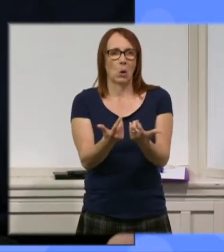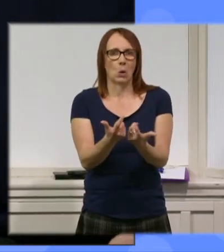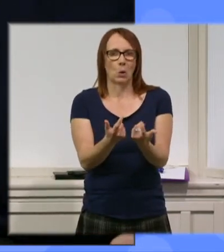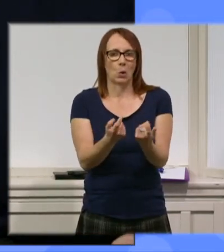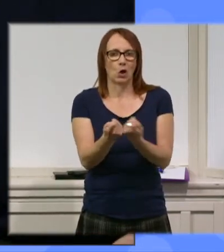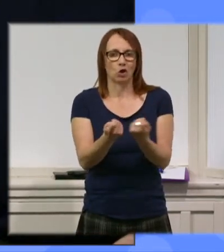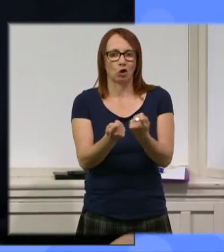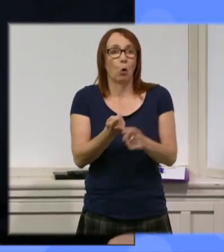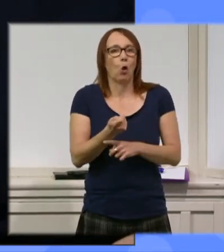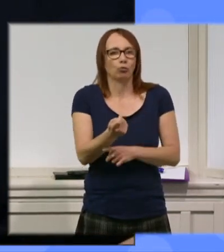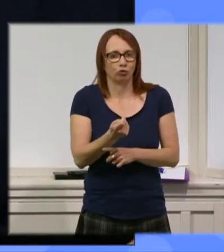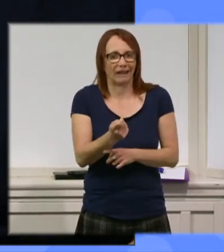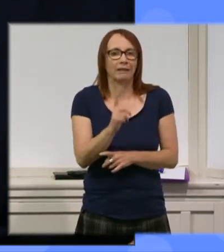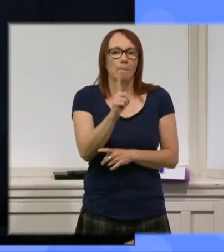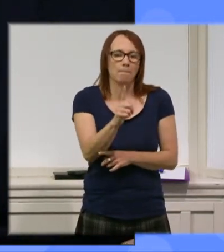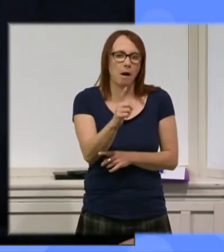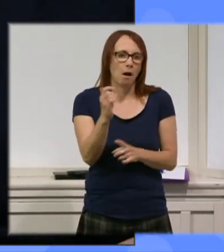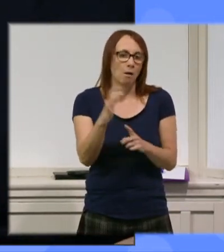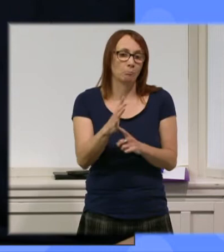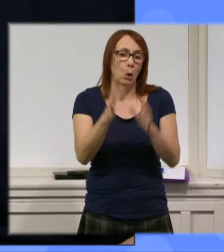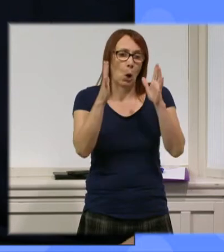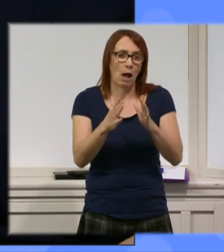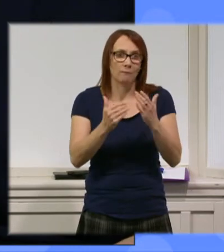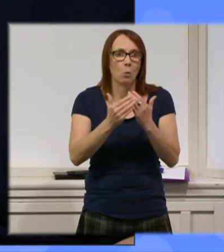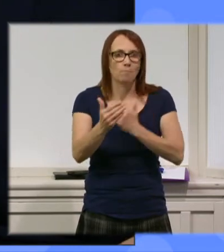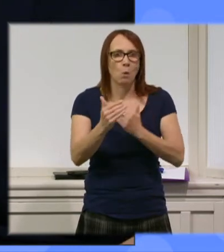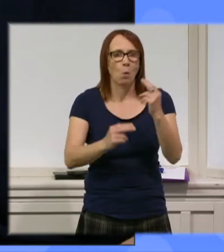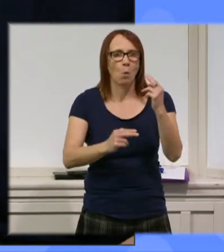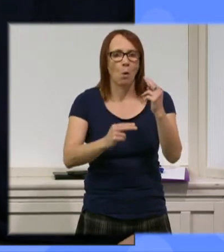rates but the bottom line is we need to build more houses that are more houses